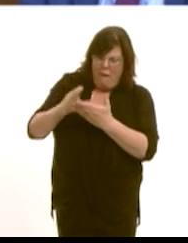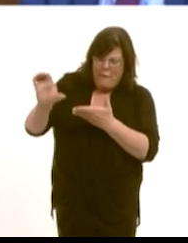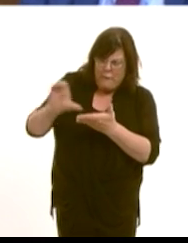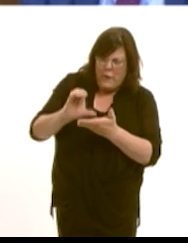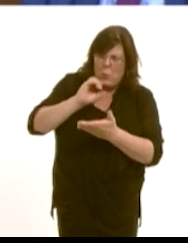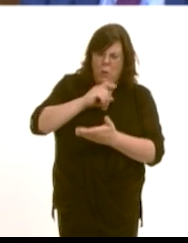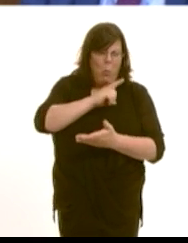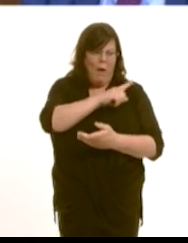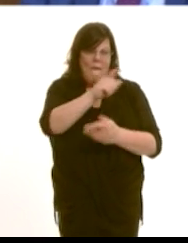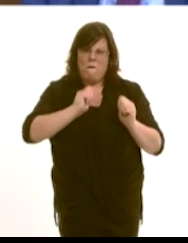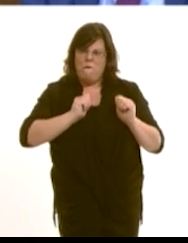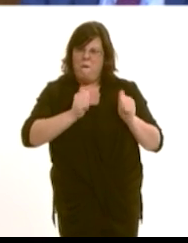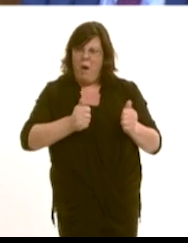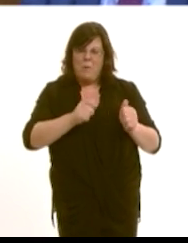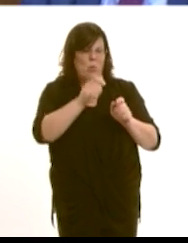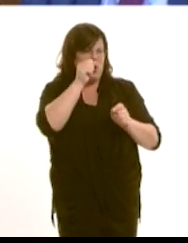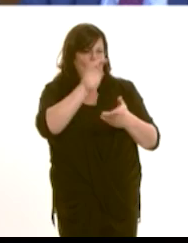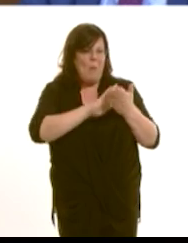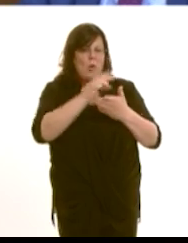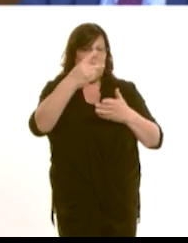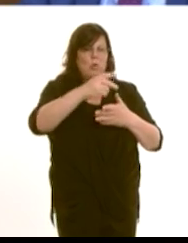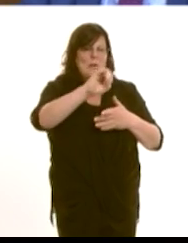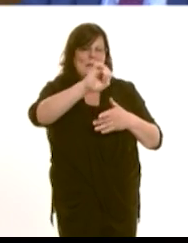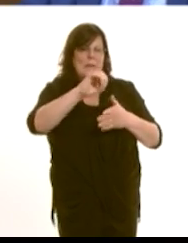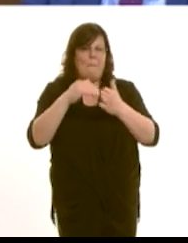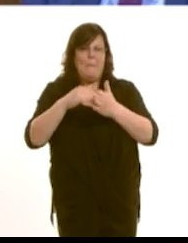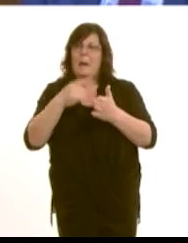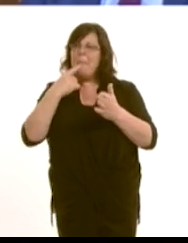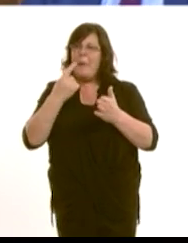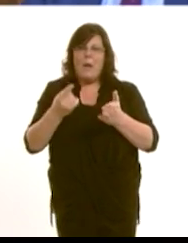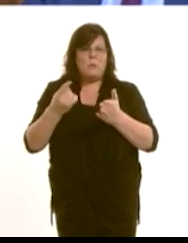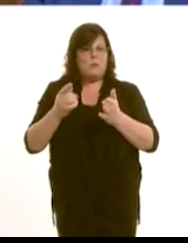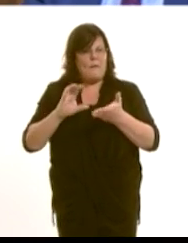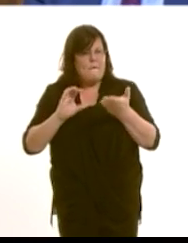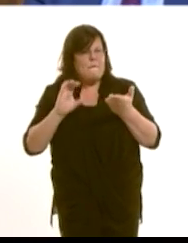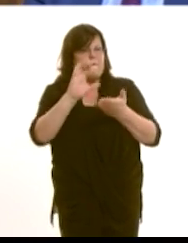For example, we know that £260 million will be coming into Wales as regards payments to